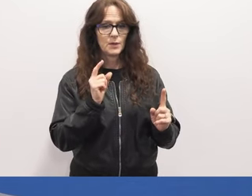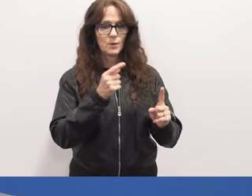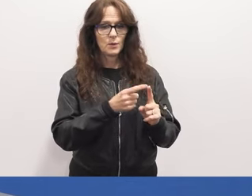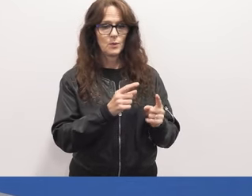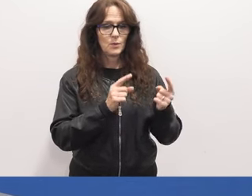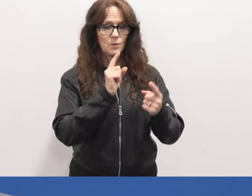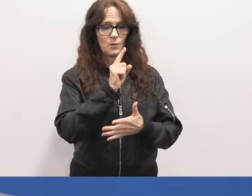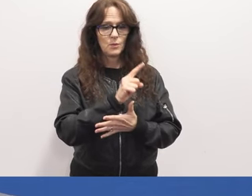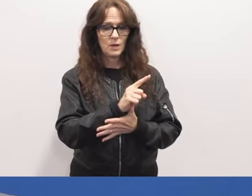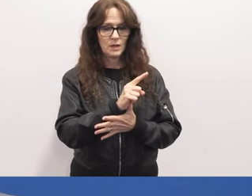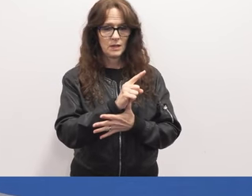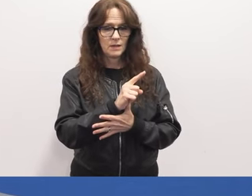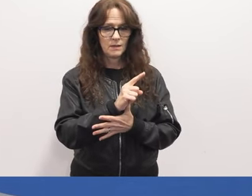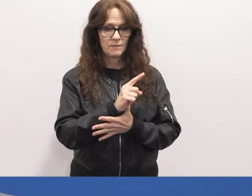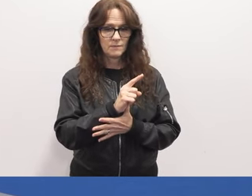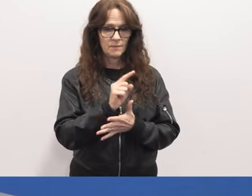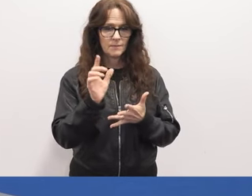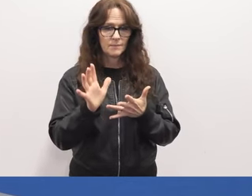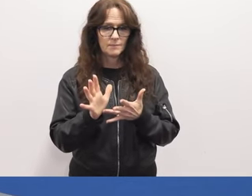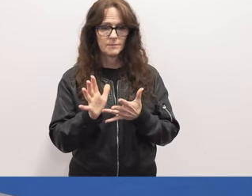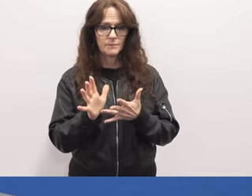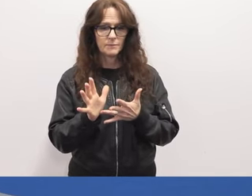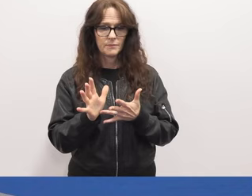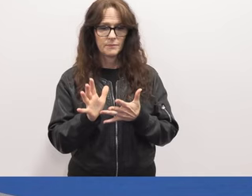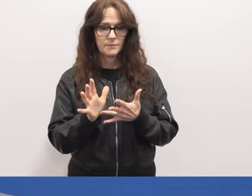and goal five as being complimentary.